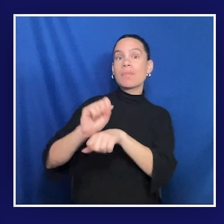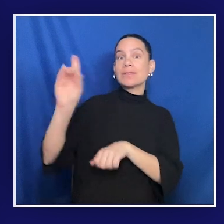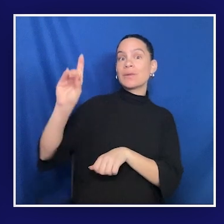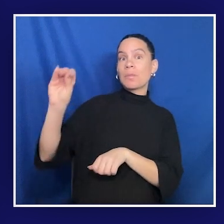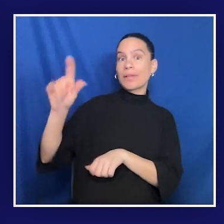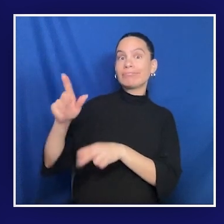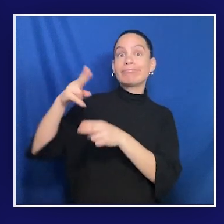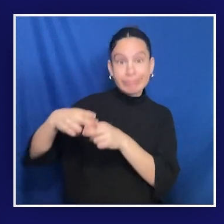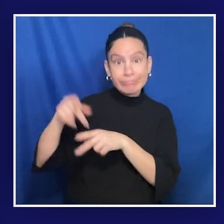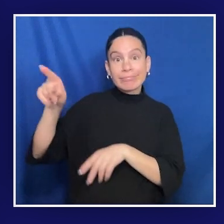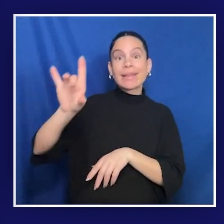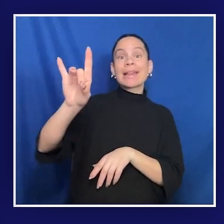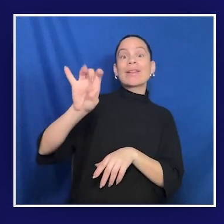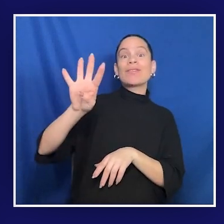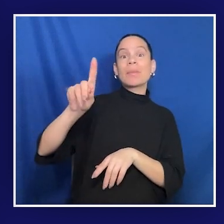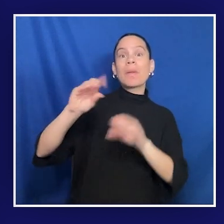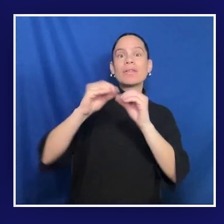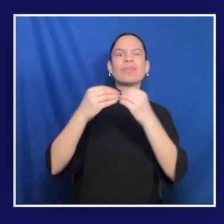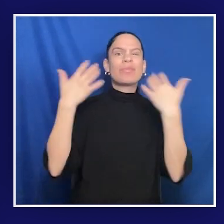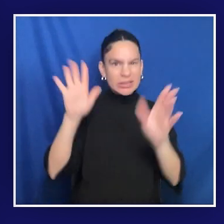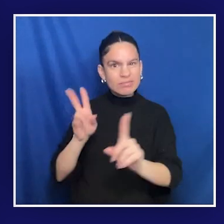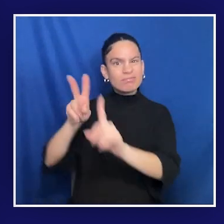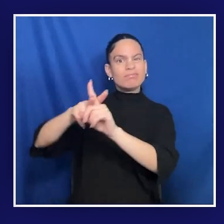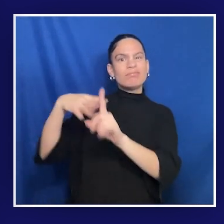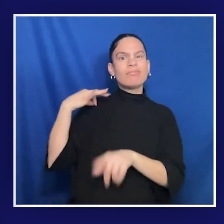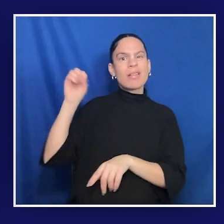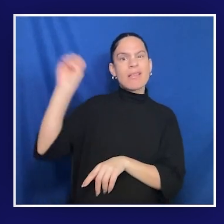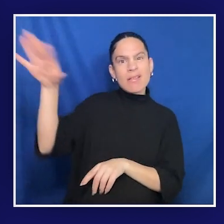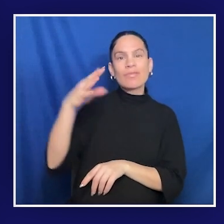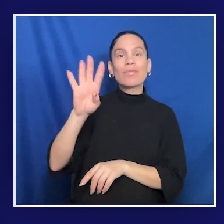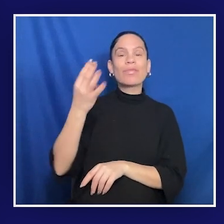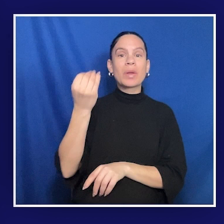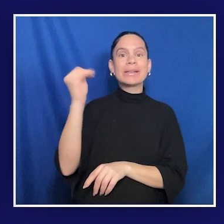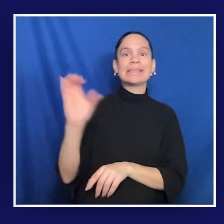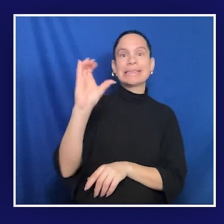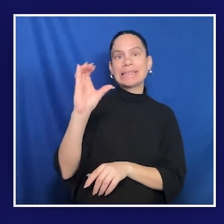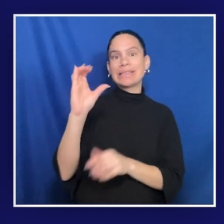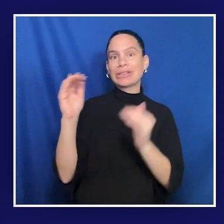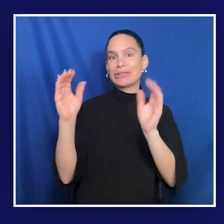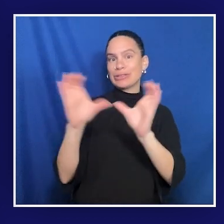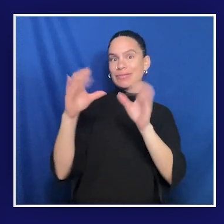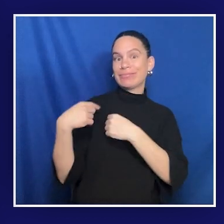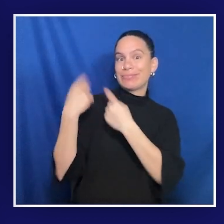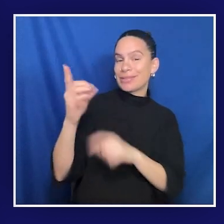841 organizations have applied for a 14(c) certificate as of December 1st, 2023.